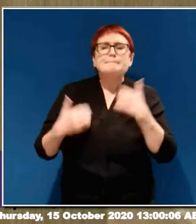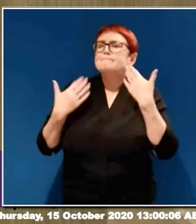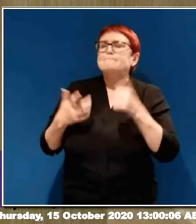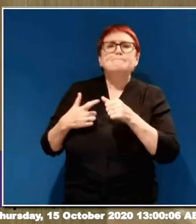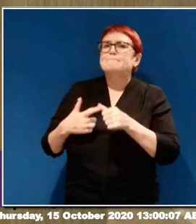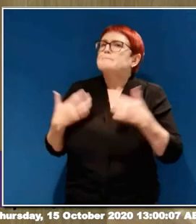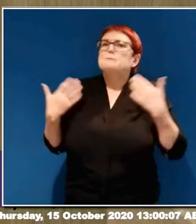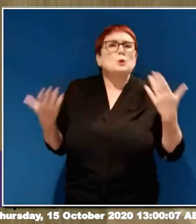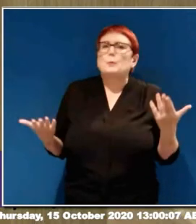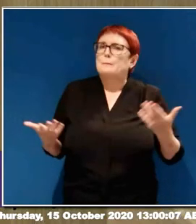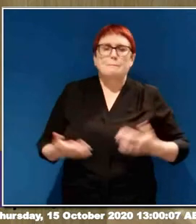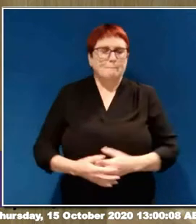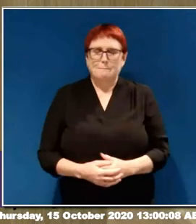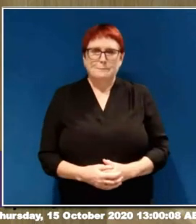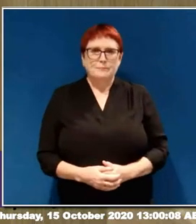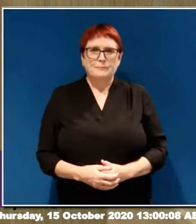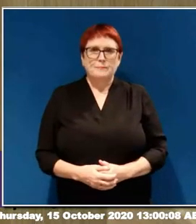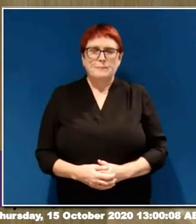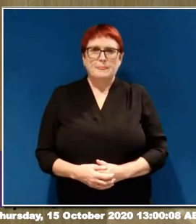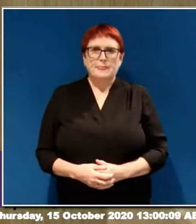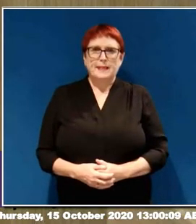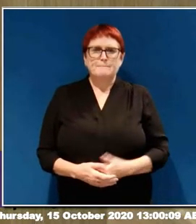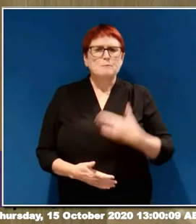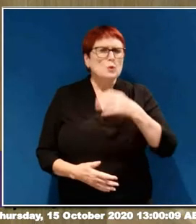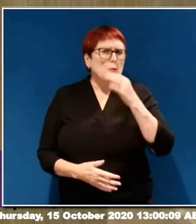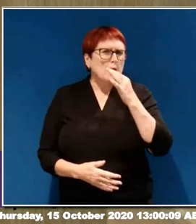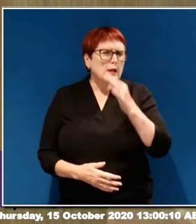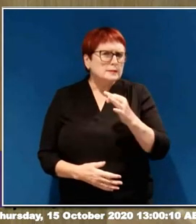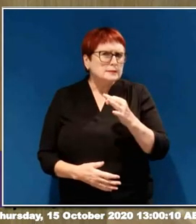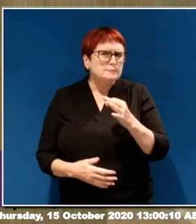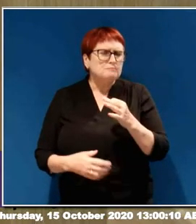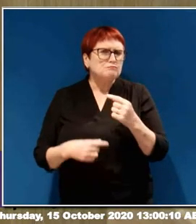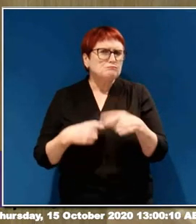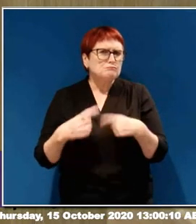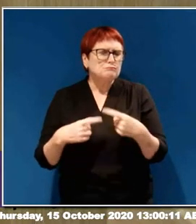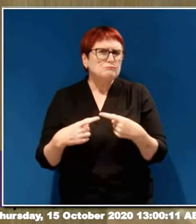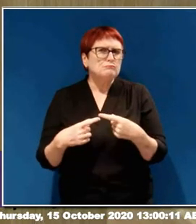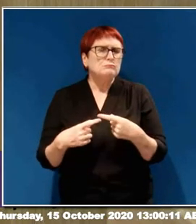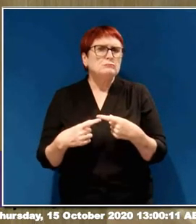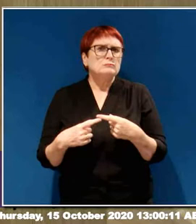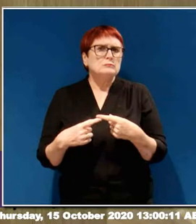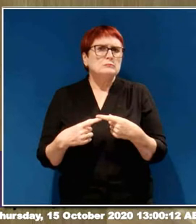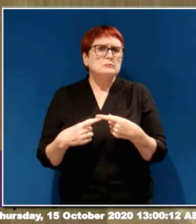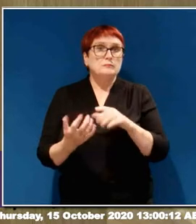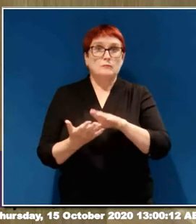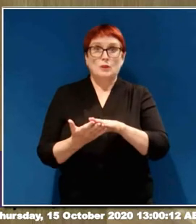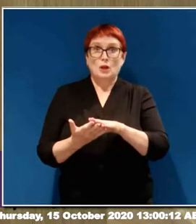Can I ask you also, with respect to the Student Code of Conduct requirements,